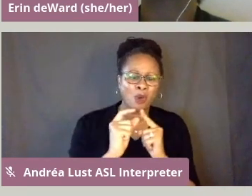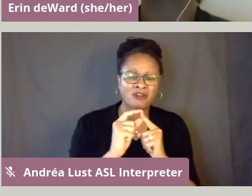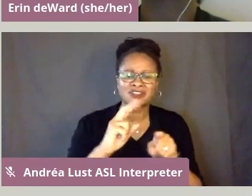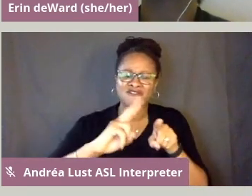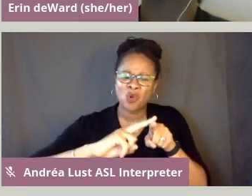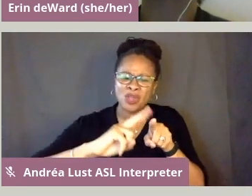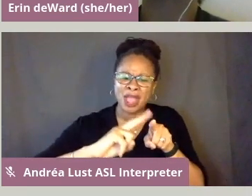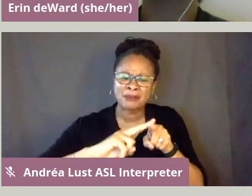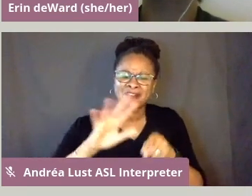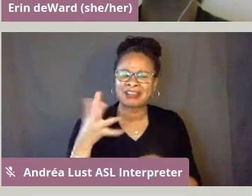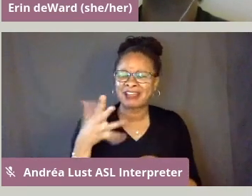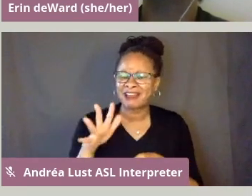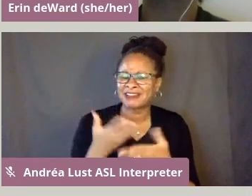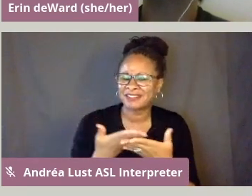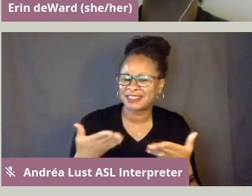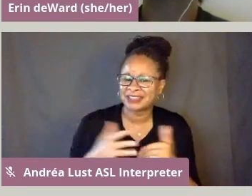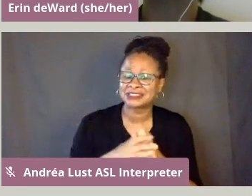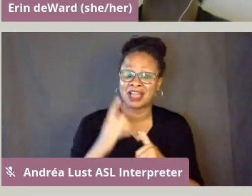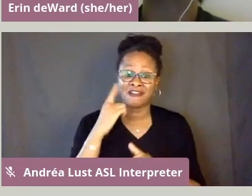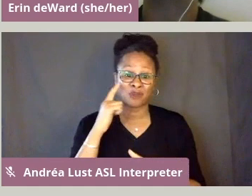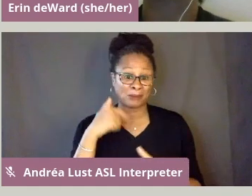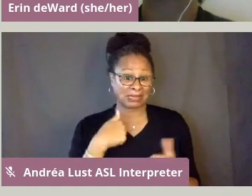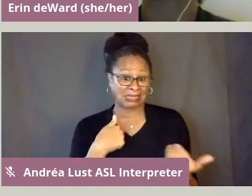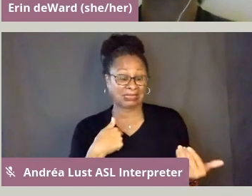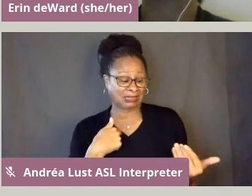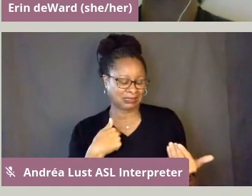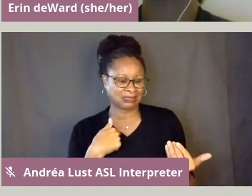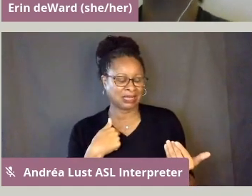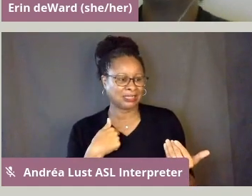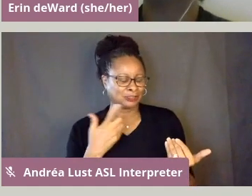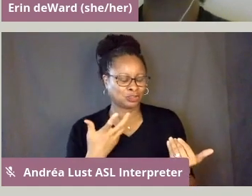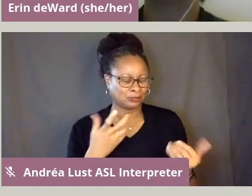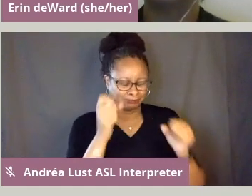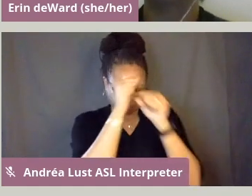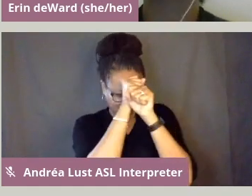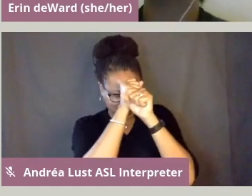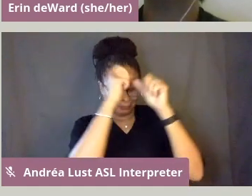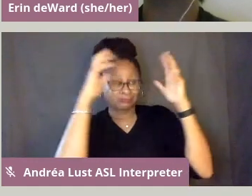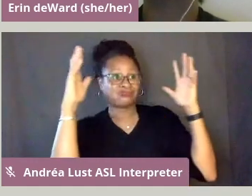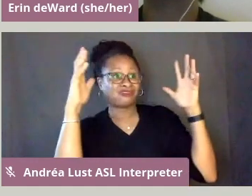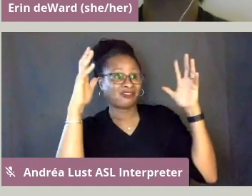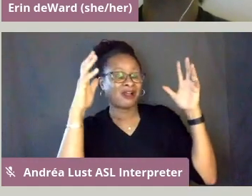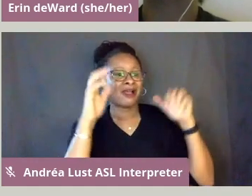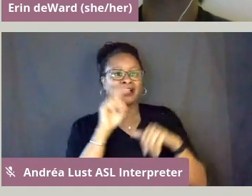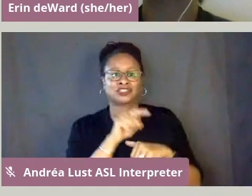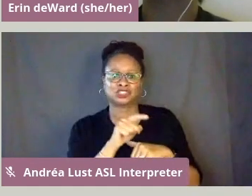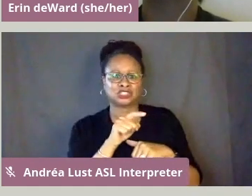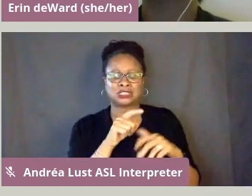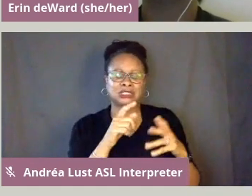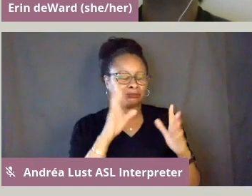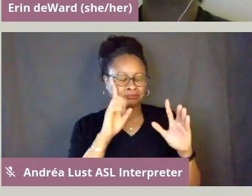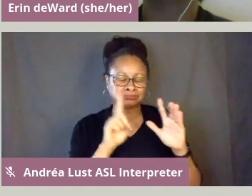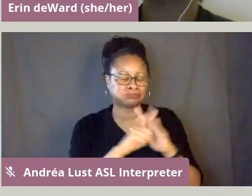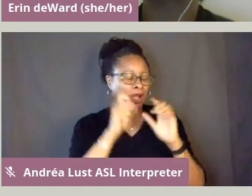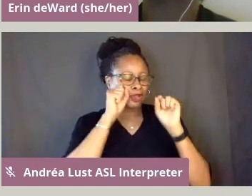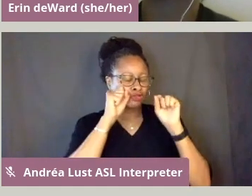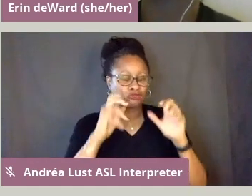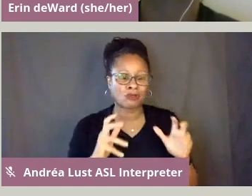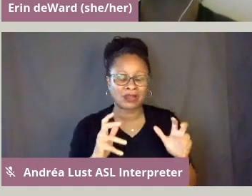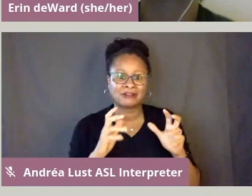kind of things, that, for me, would evoke the image. But she would come up with incredibly evocative things